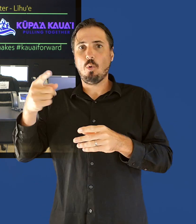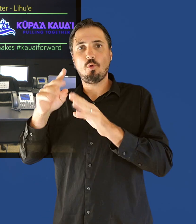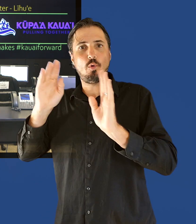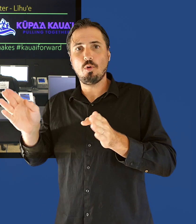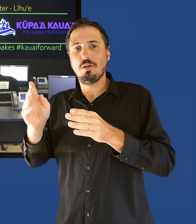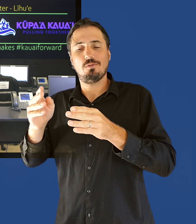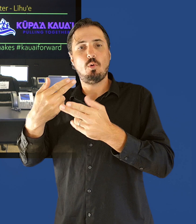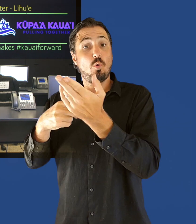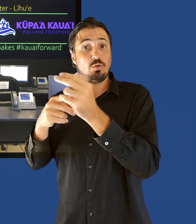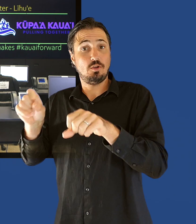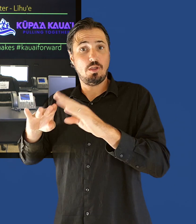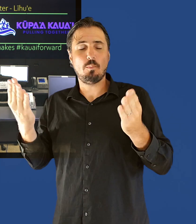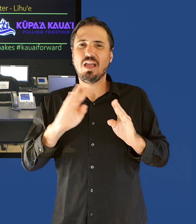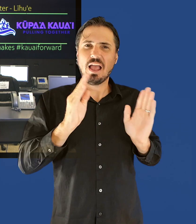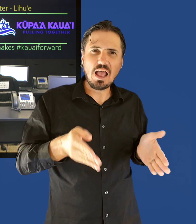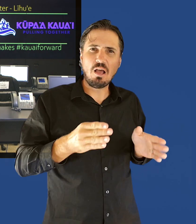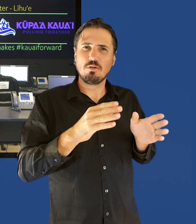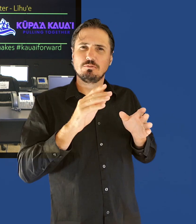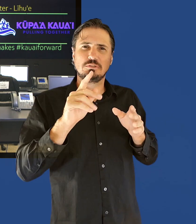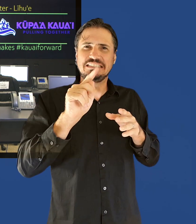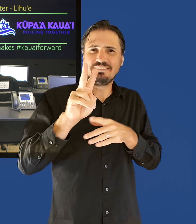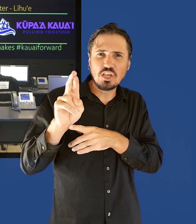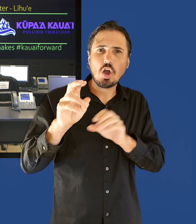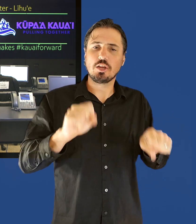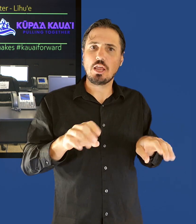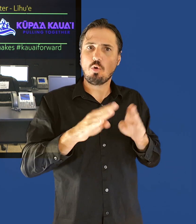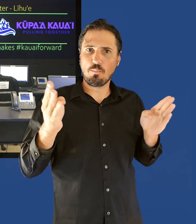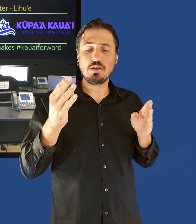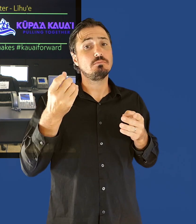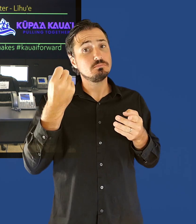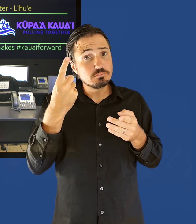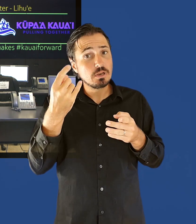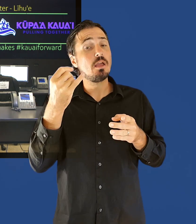Those subject to quarantine would need to complete their quarantine in a hotel or motel.